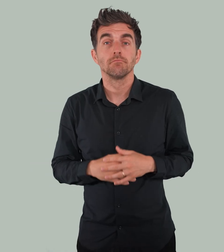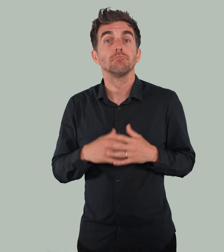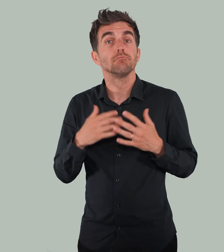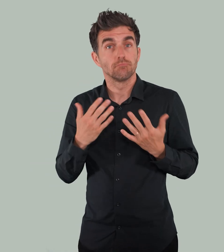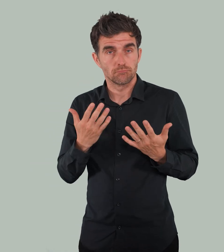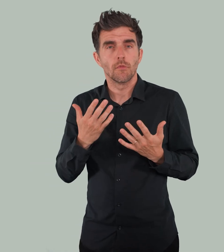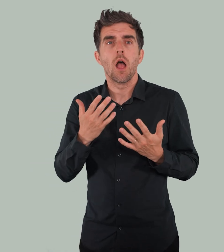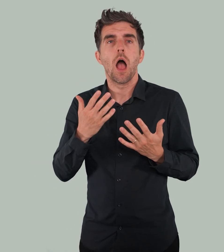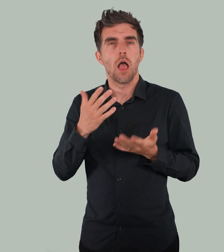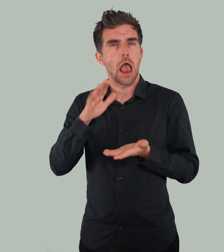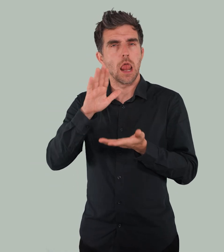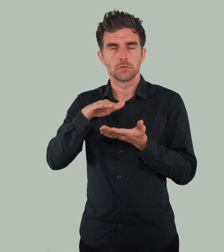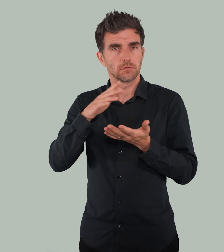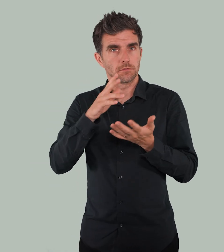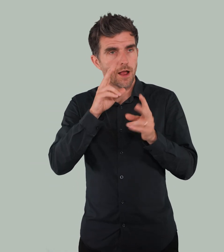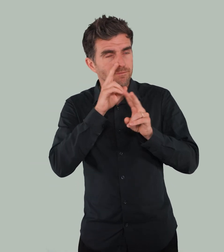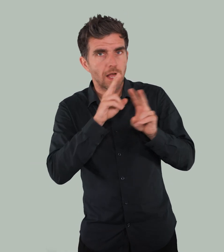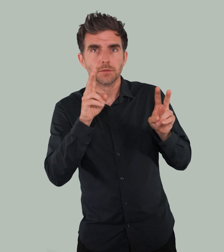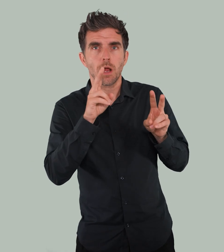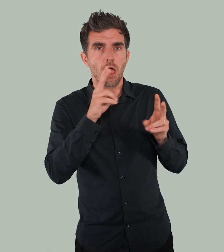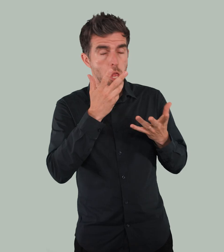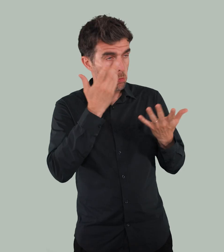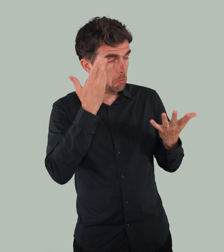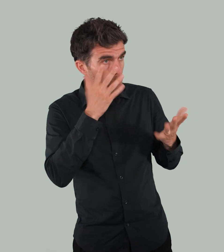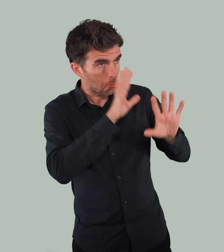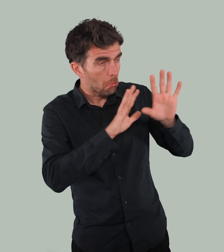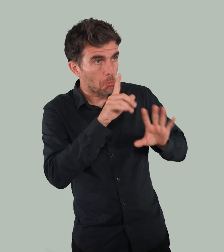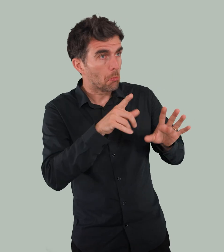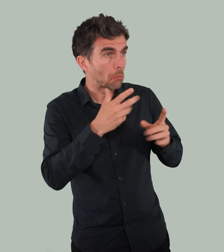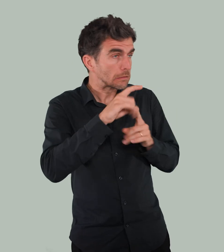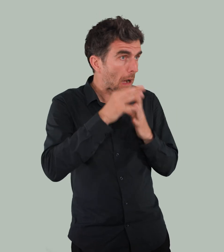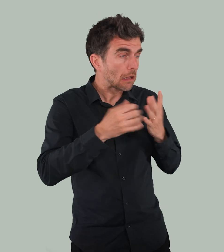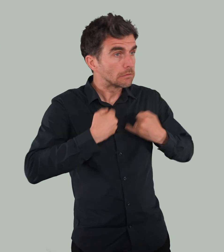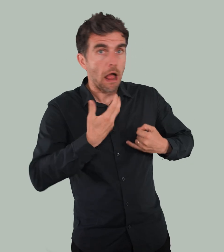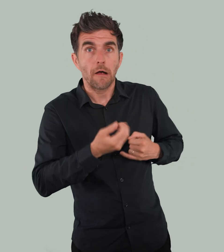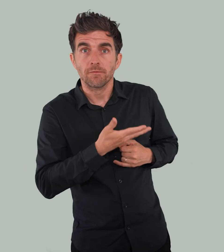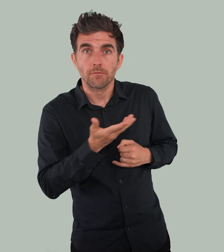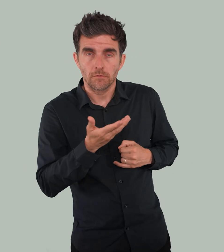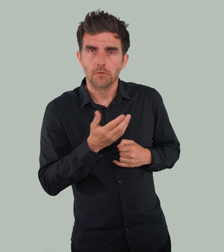Less visible and non-linear conditions: